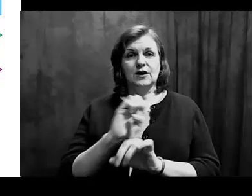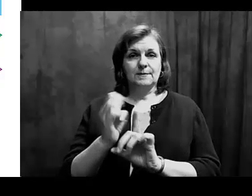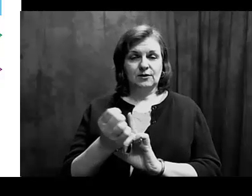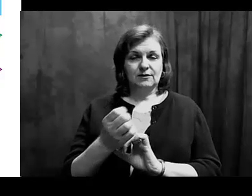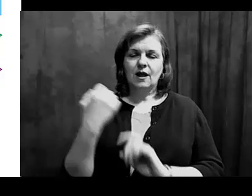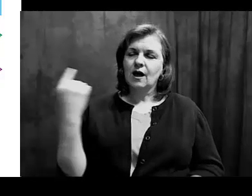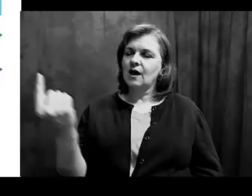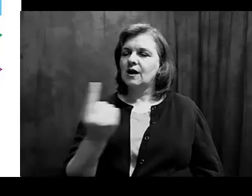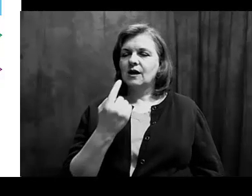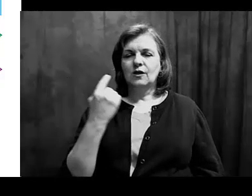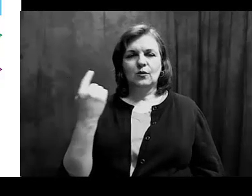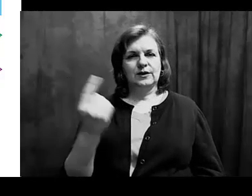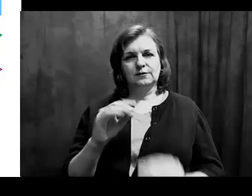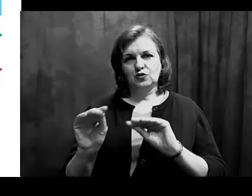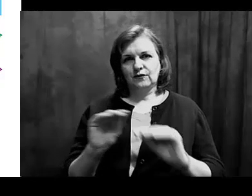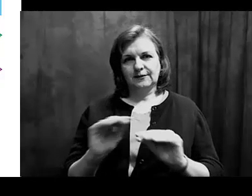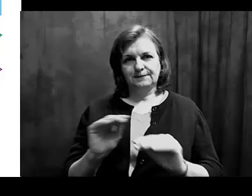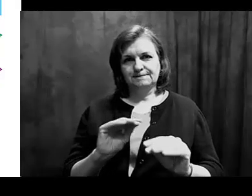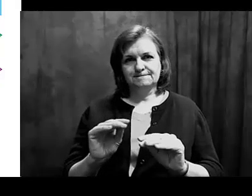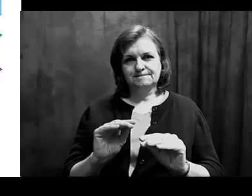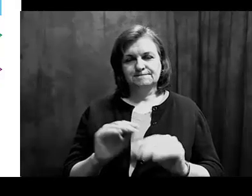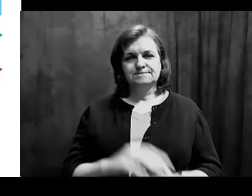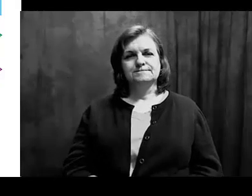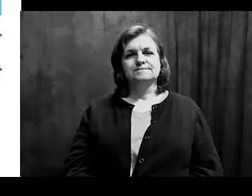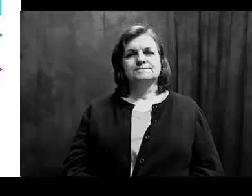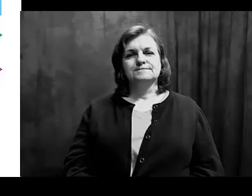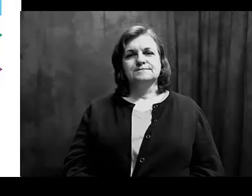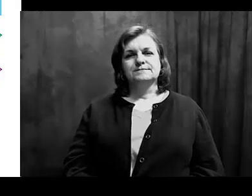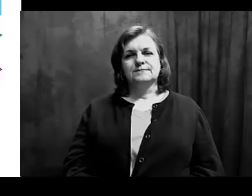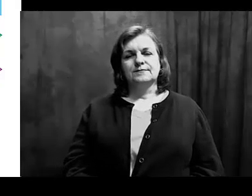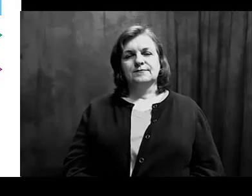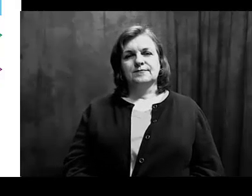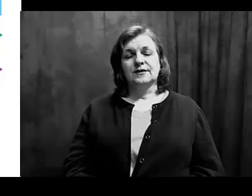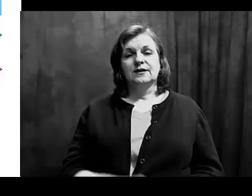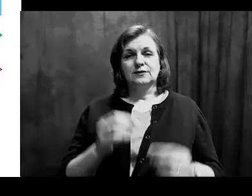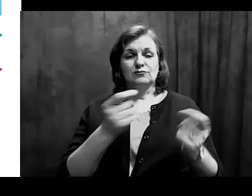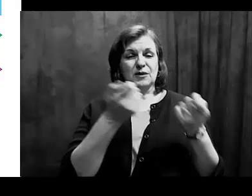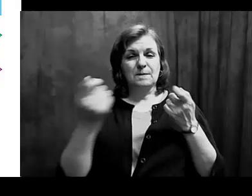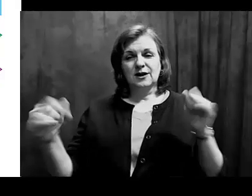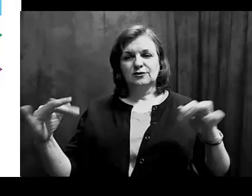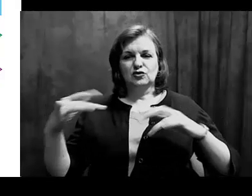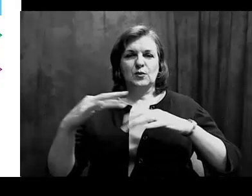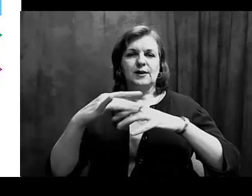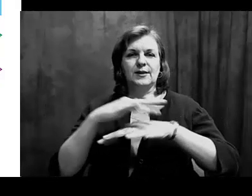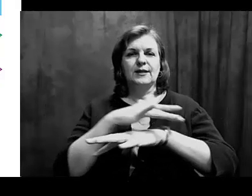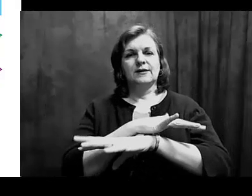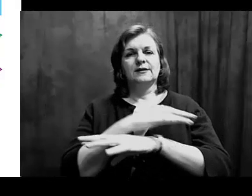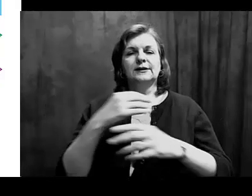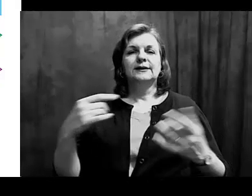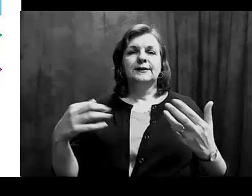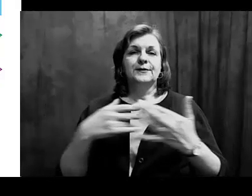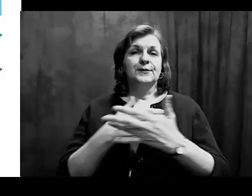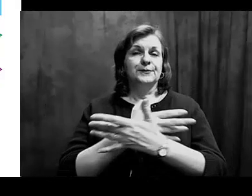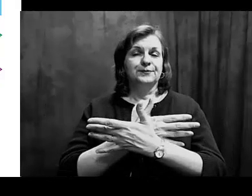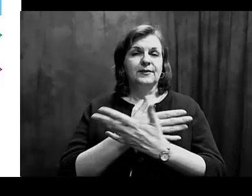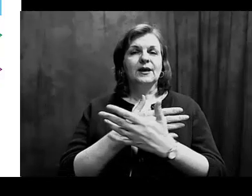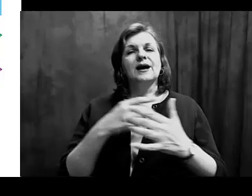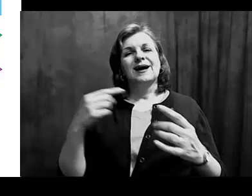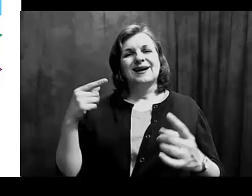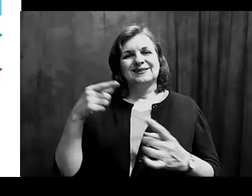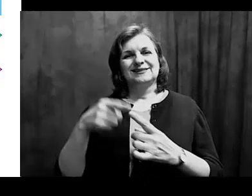but there's never does one thing trying to move so we got the green trying to move to the right the purple trying to move to the left